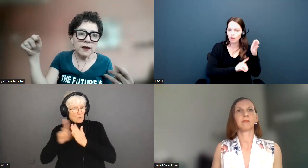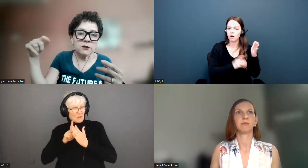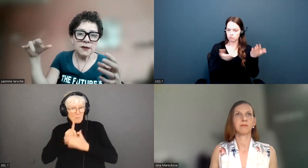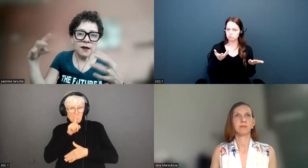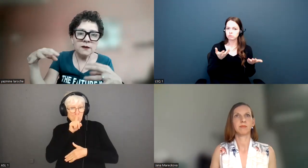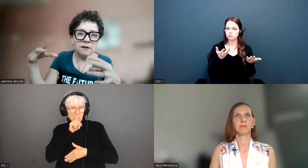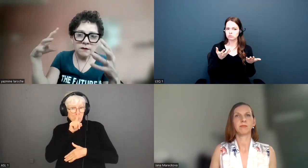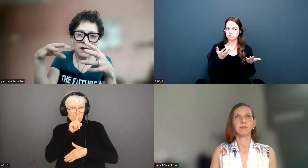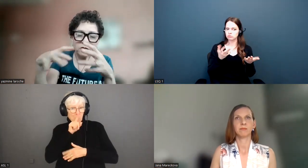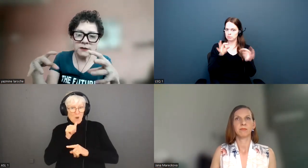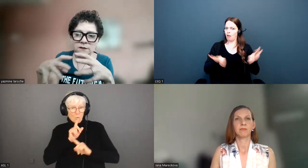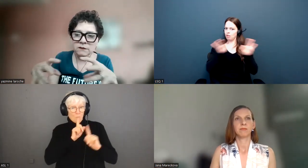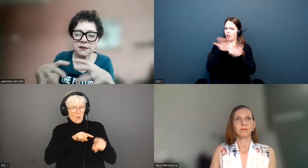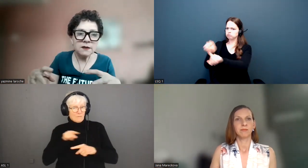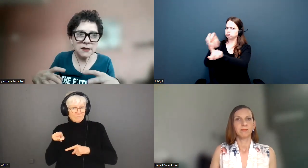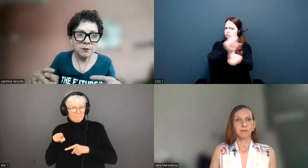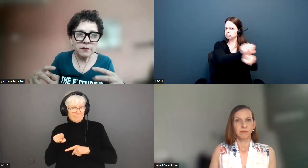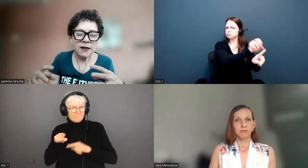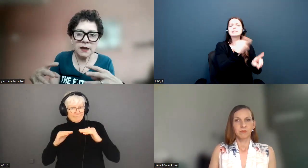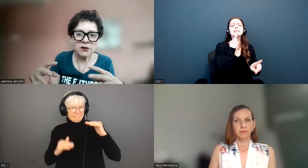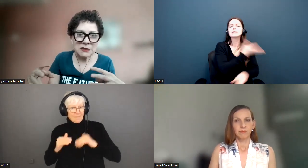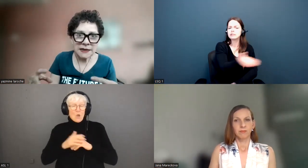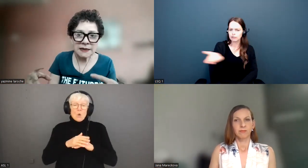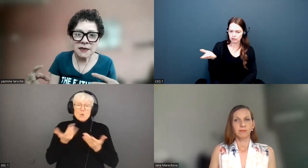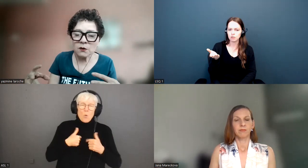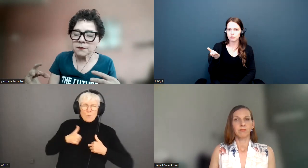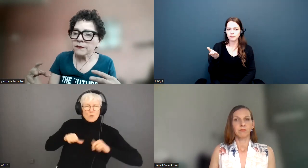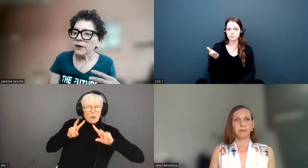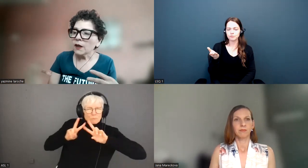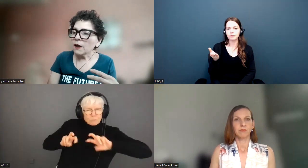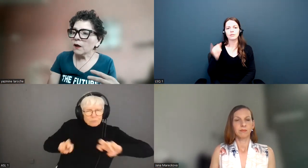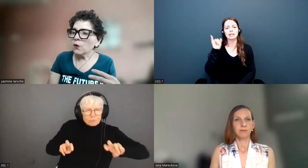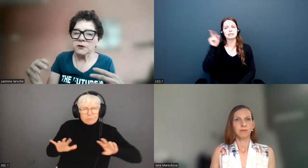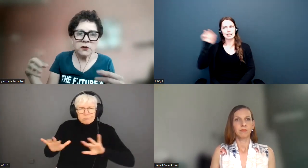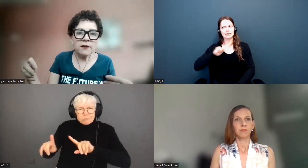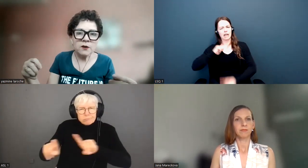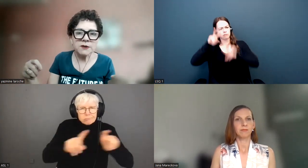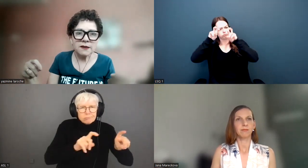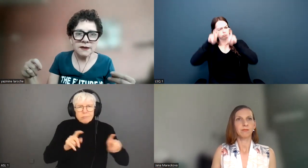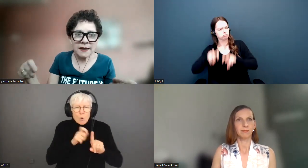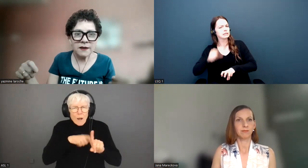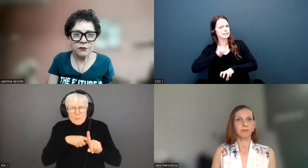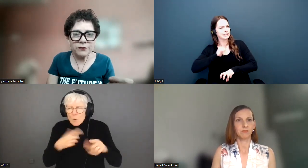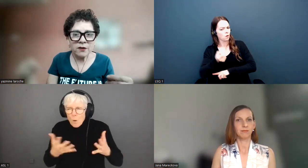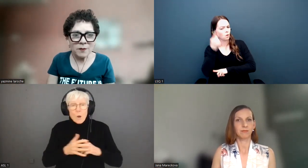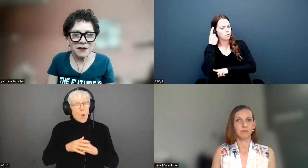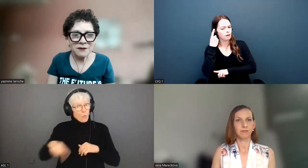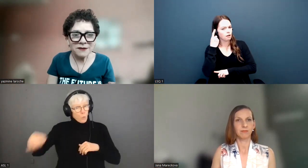we actually on try to dig deep and understand that what was driving it was lack of accommodations